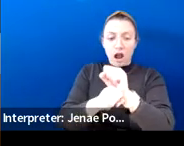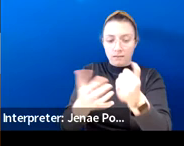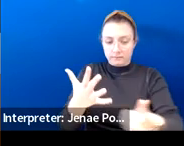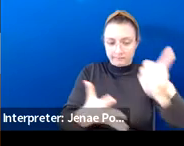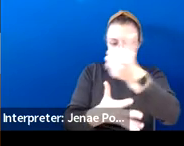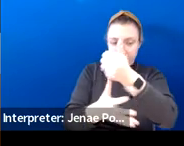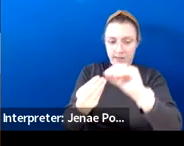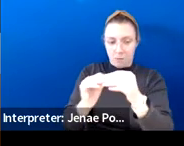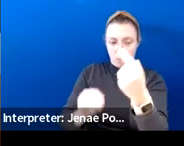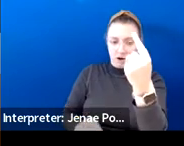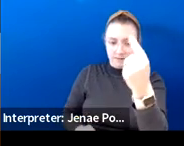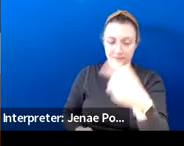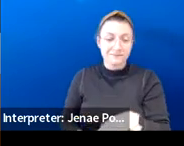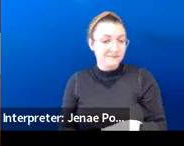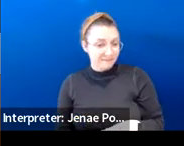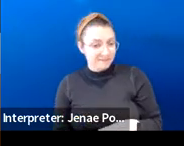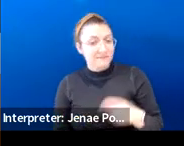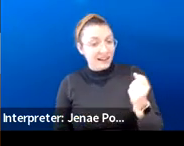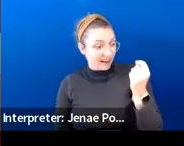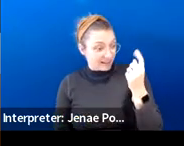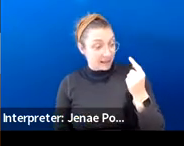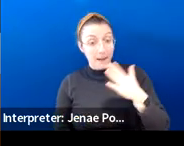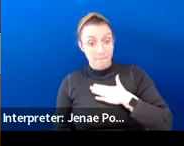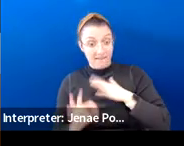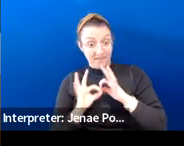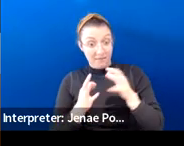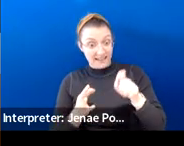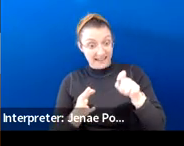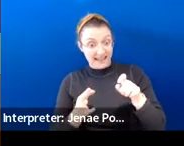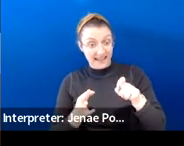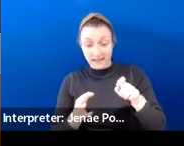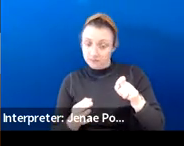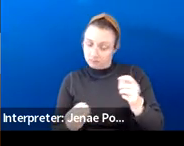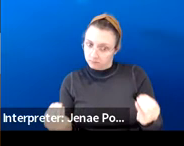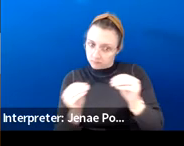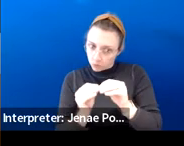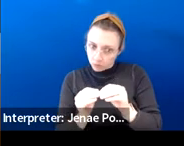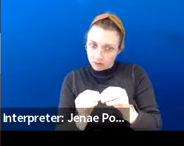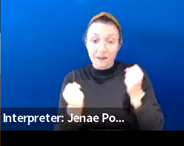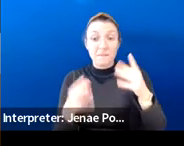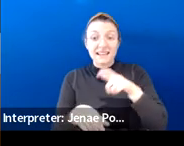They understand that the needs of our families have increased significantly. And a lot of times social workers will set aside